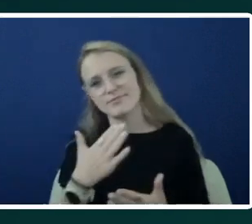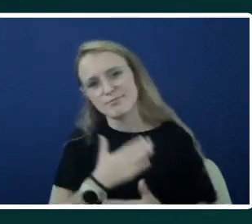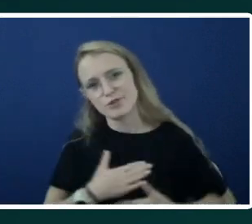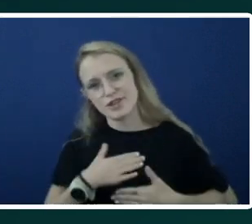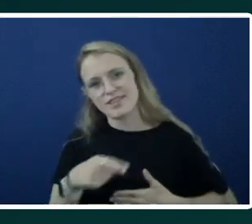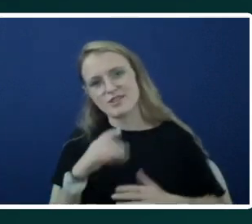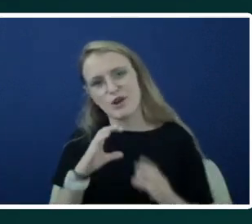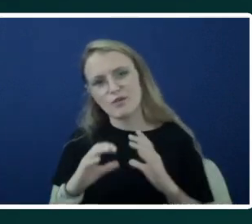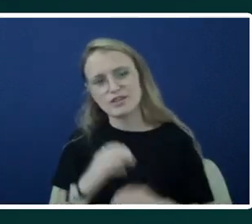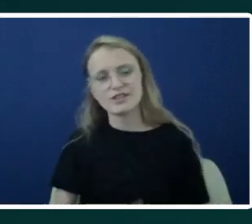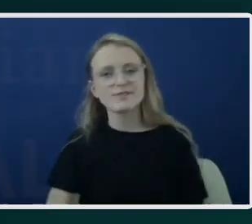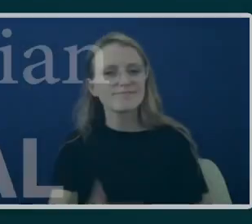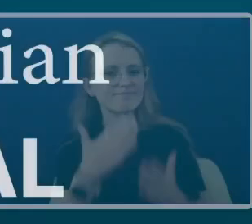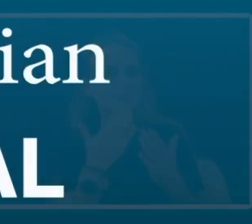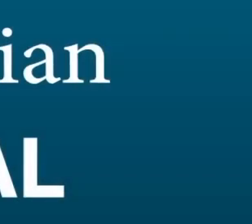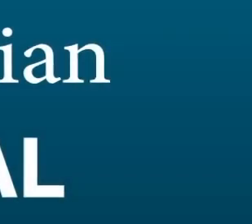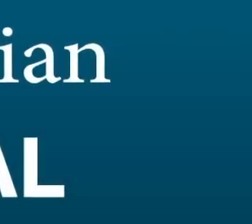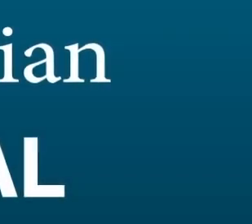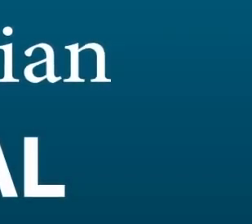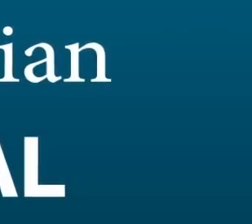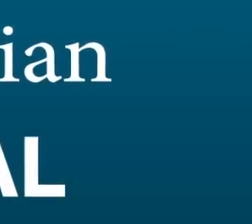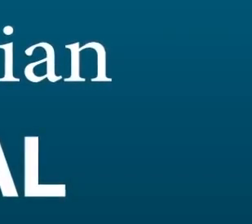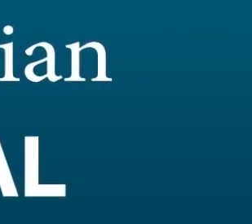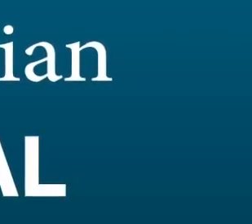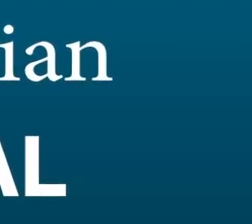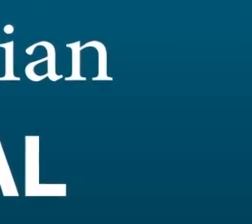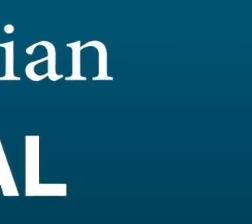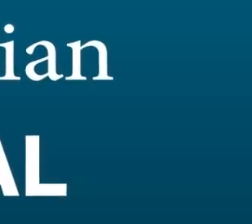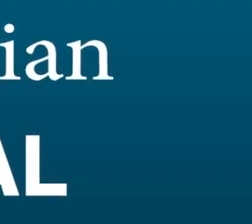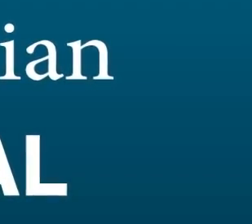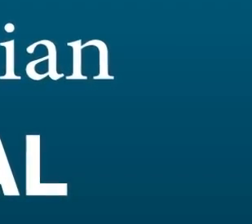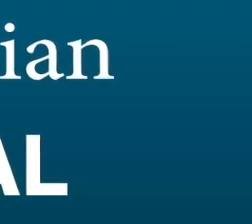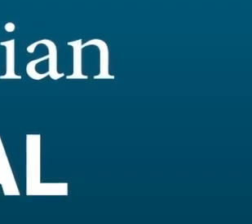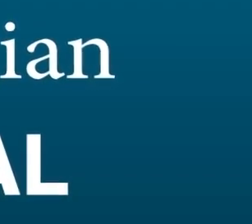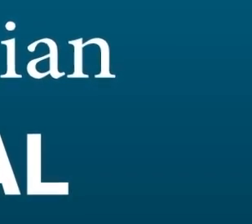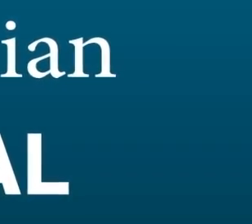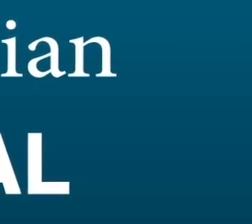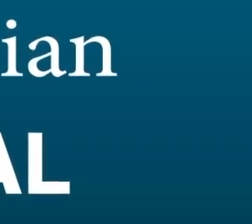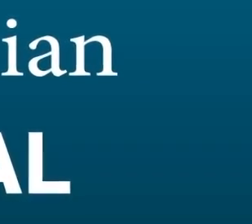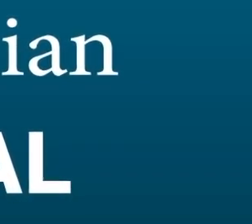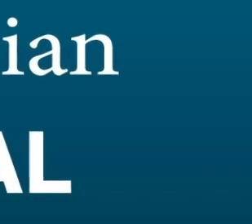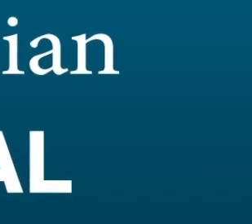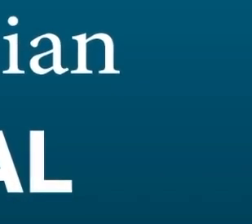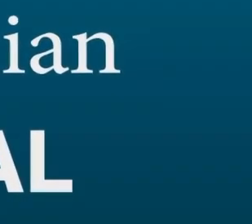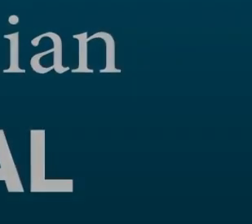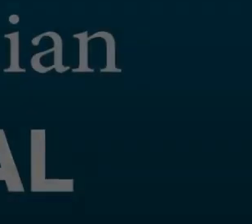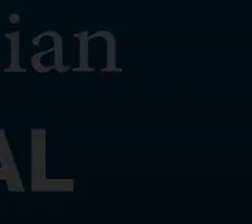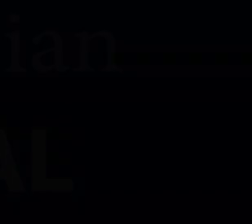Samir Meghelli: Thank you, Elizabeth.